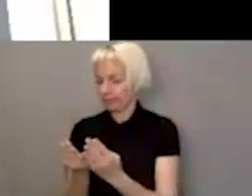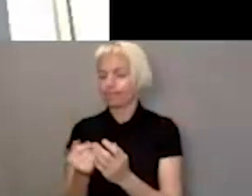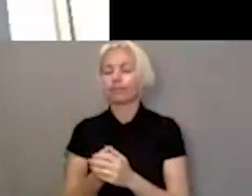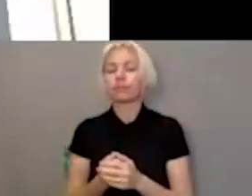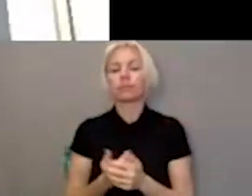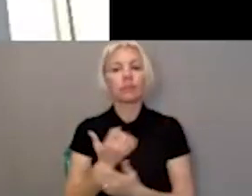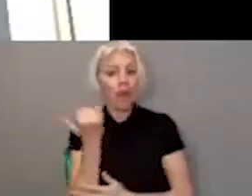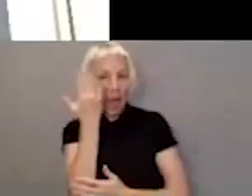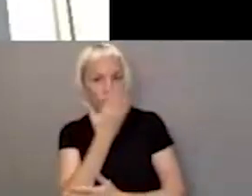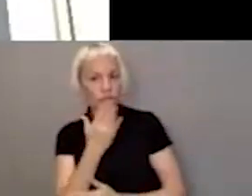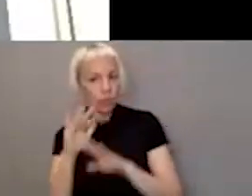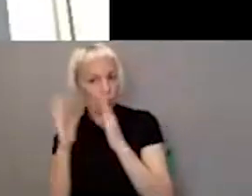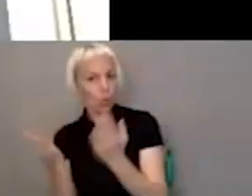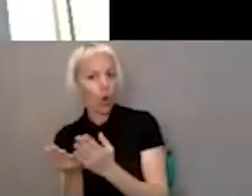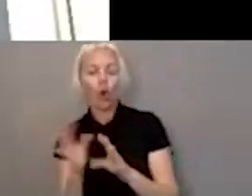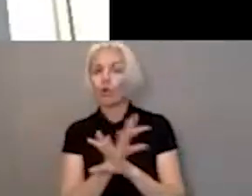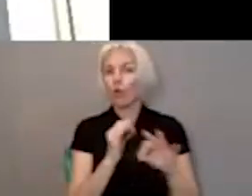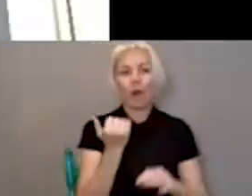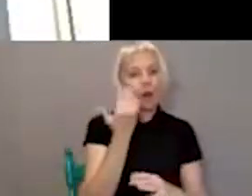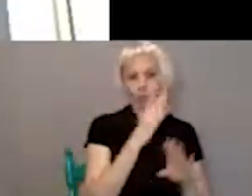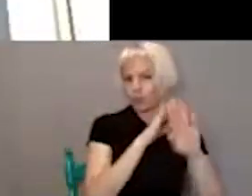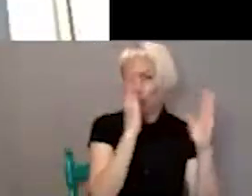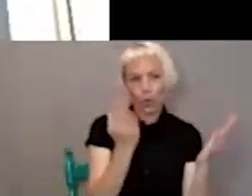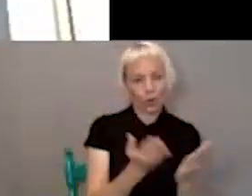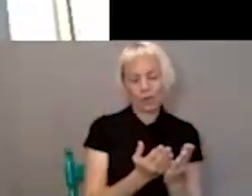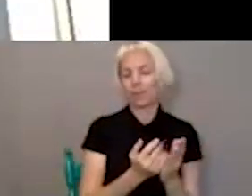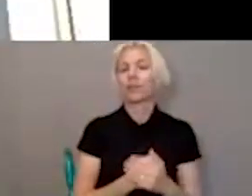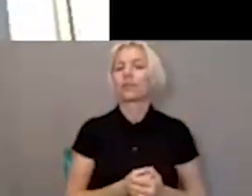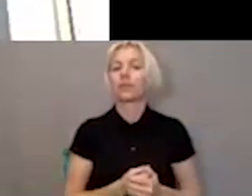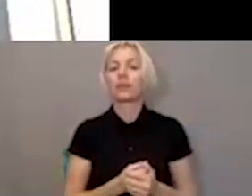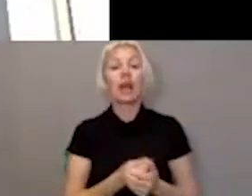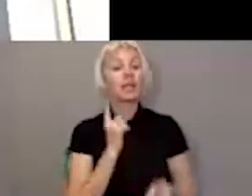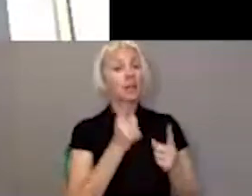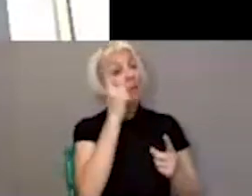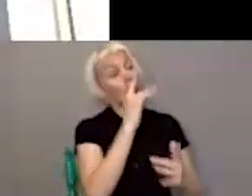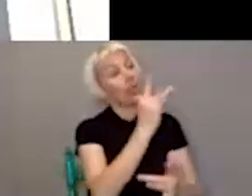or... Not that they don't know what is happening, they may not know how to help or may not know